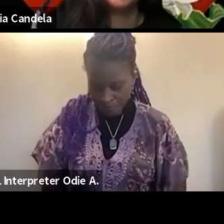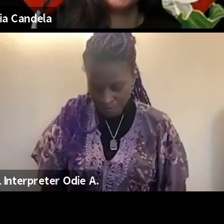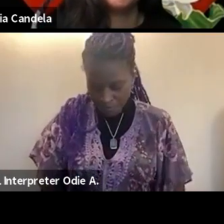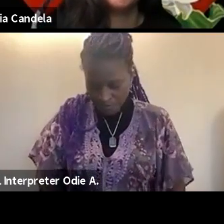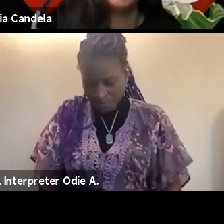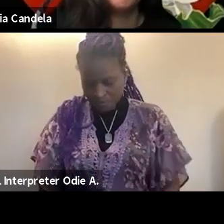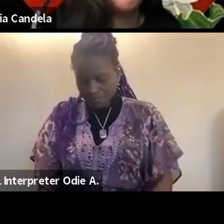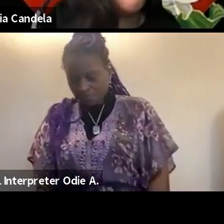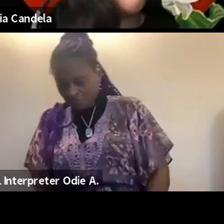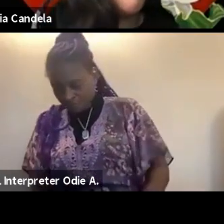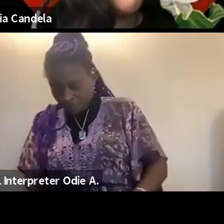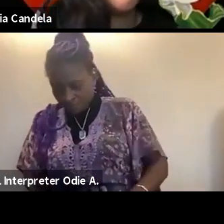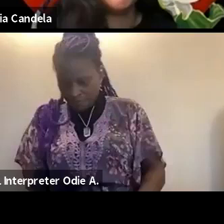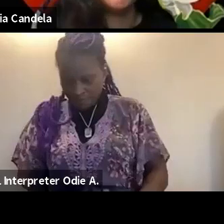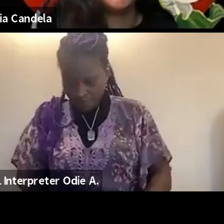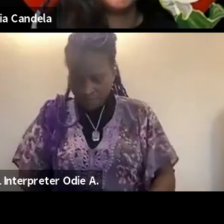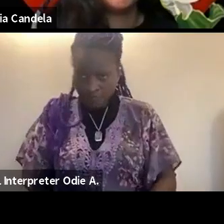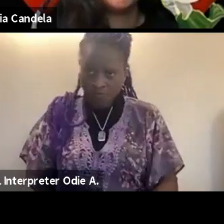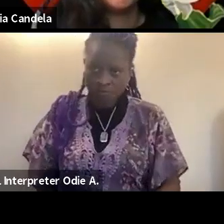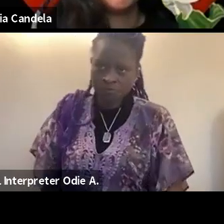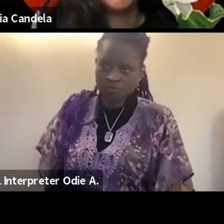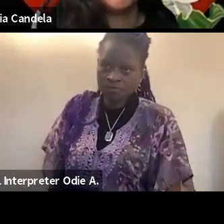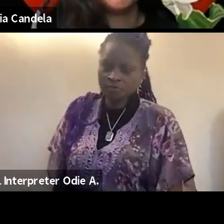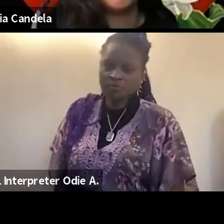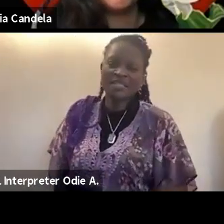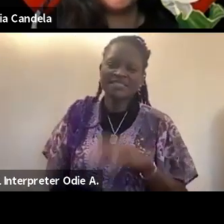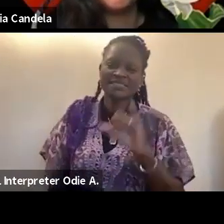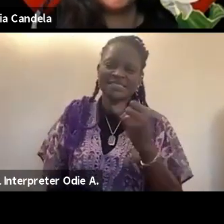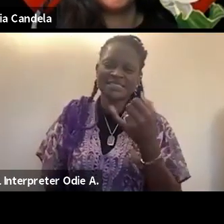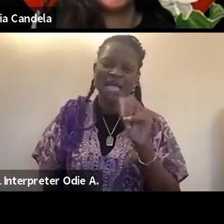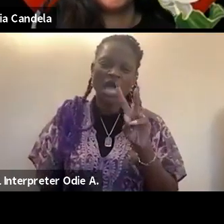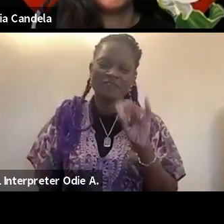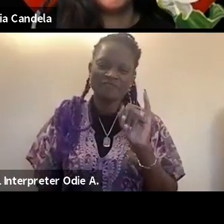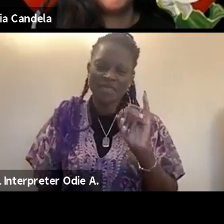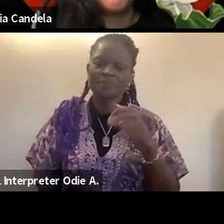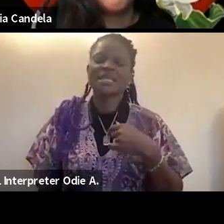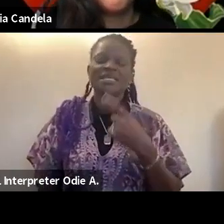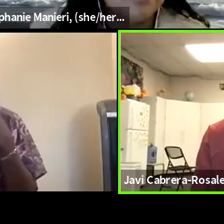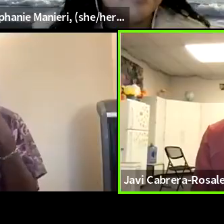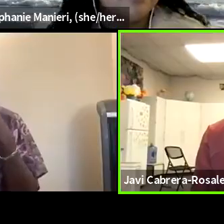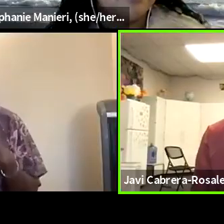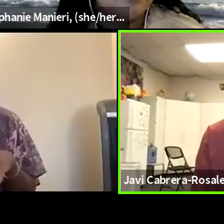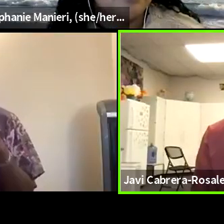I'll just add that and thank you for this question, because I think it's really important. I really want to